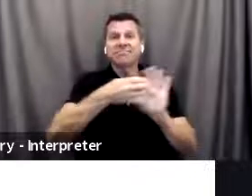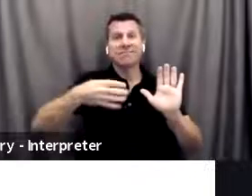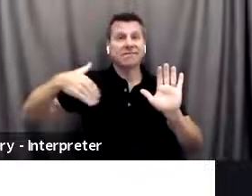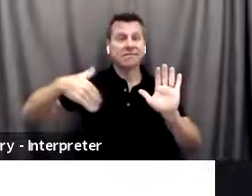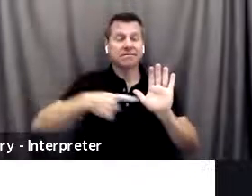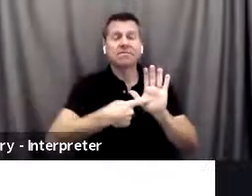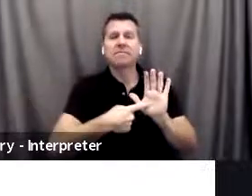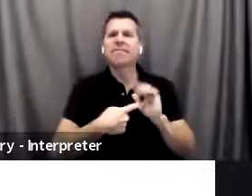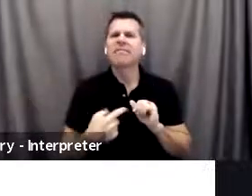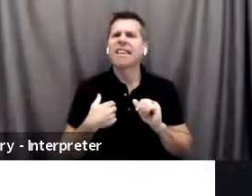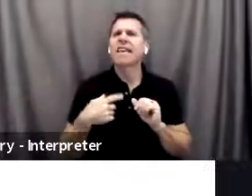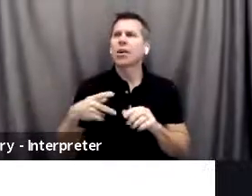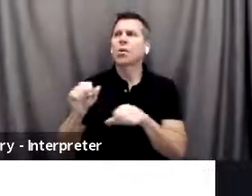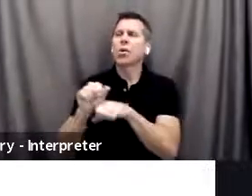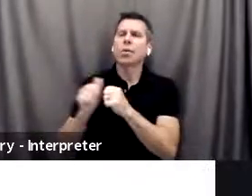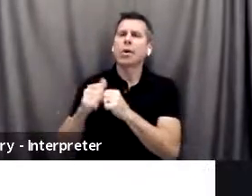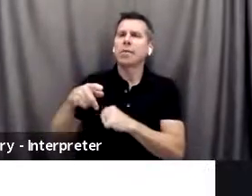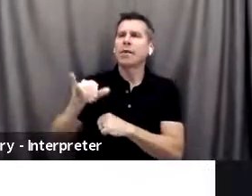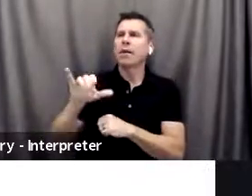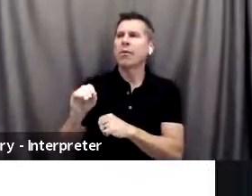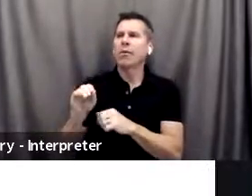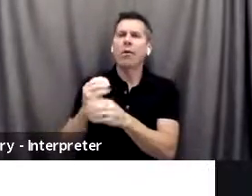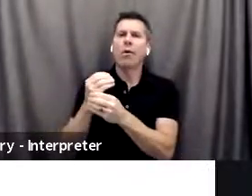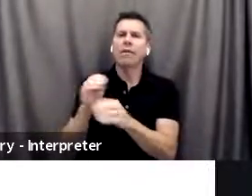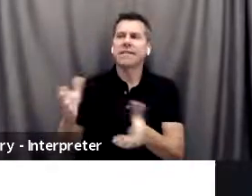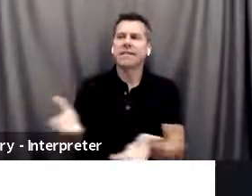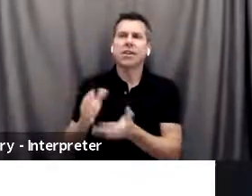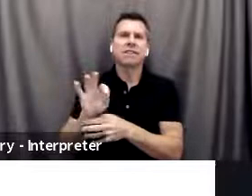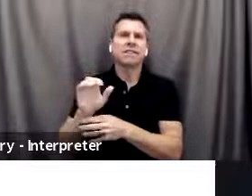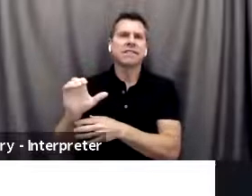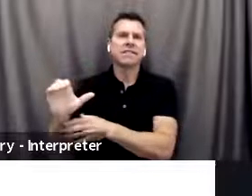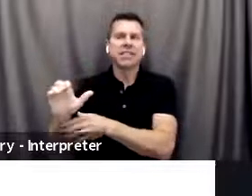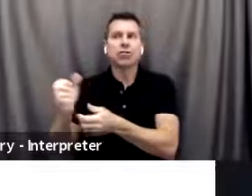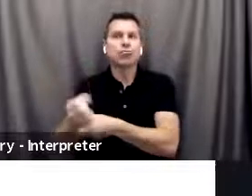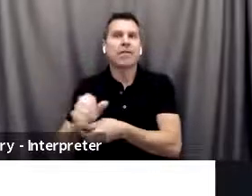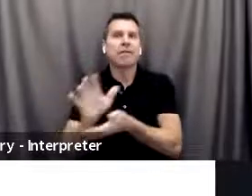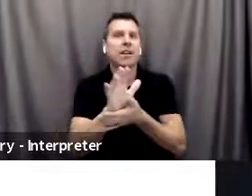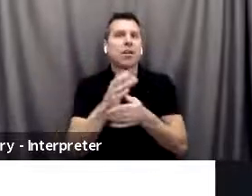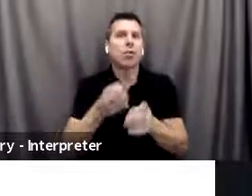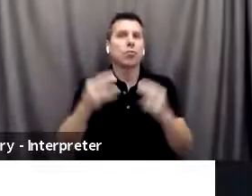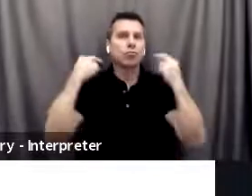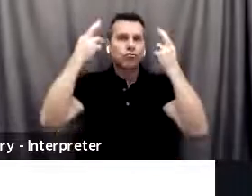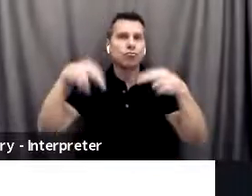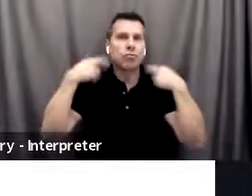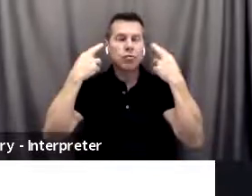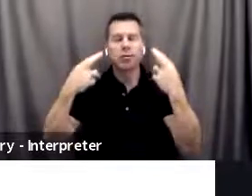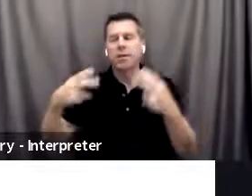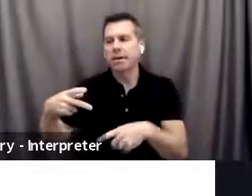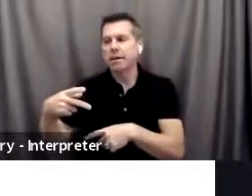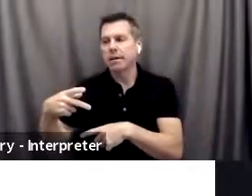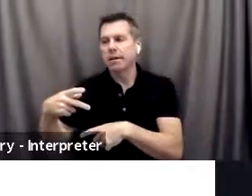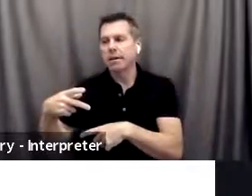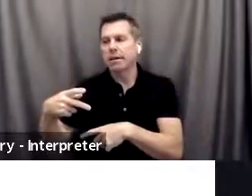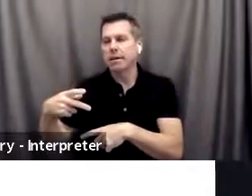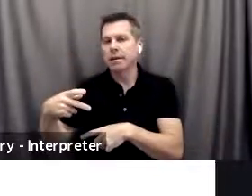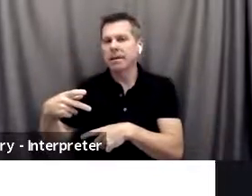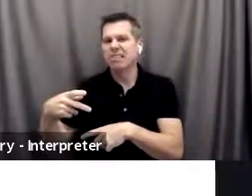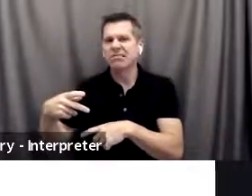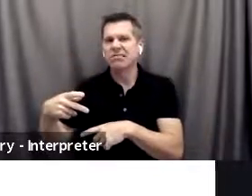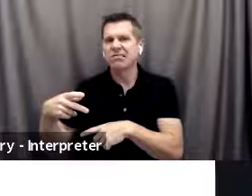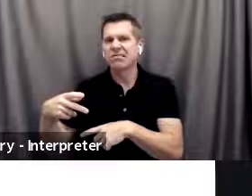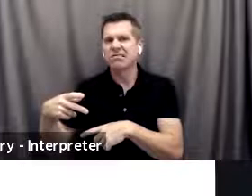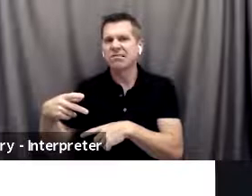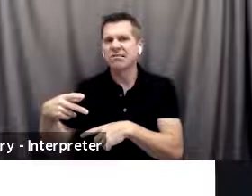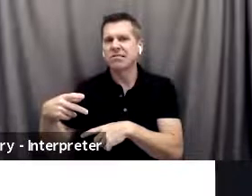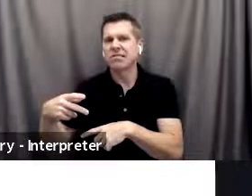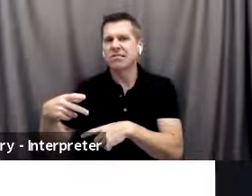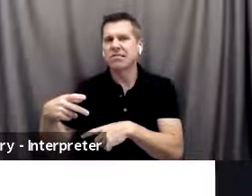our Pio office here at Crescent City College to create a video through the ramp and ramp the ramp A website or a newspaper to